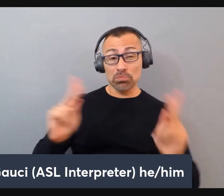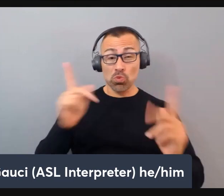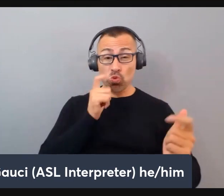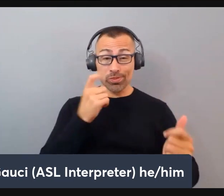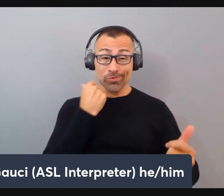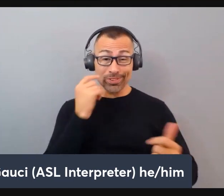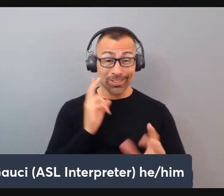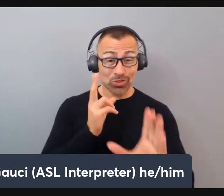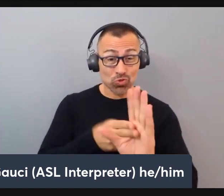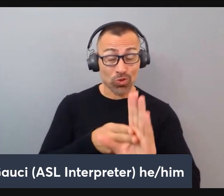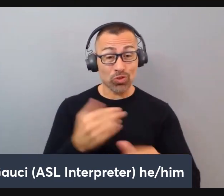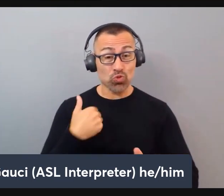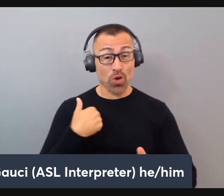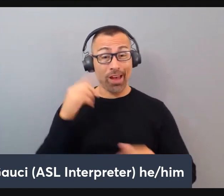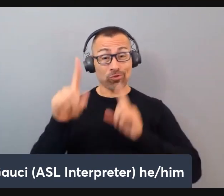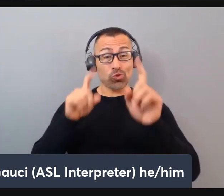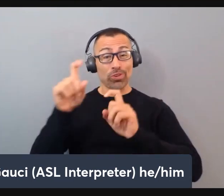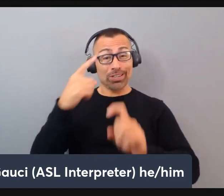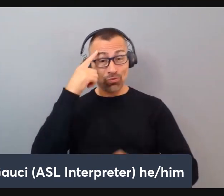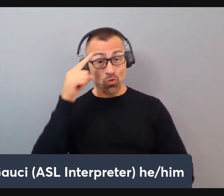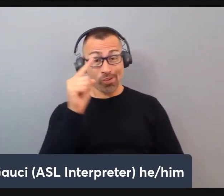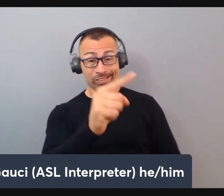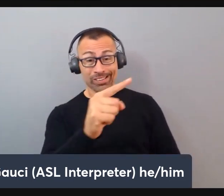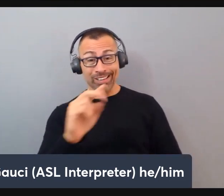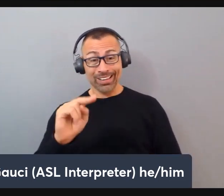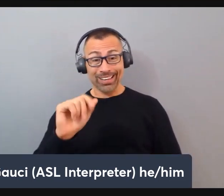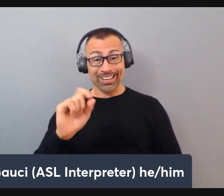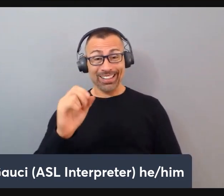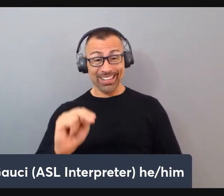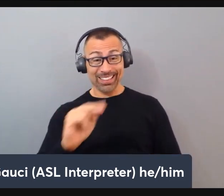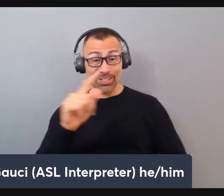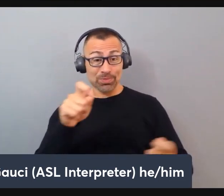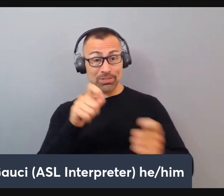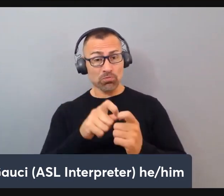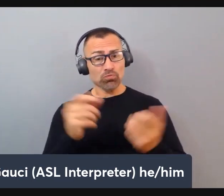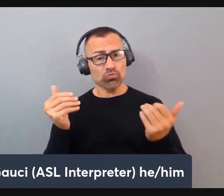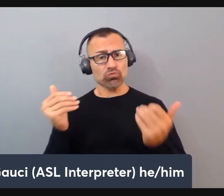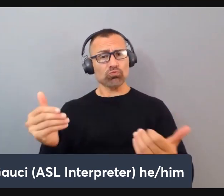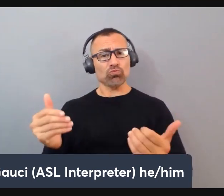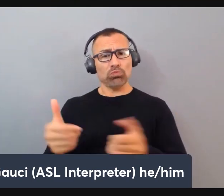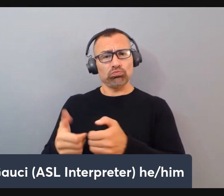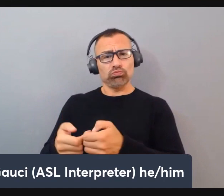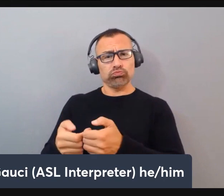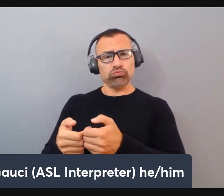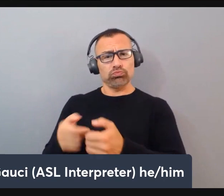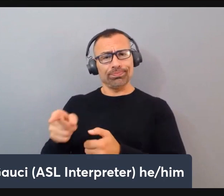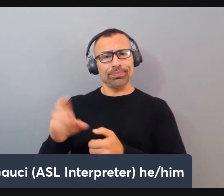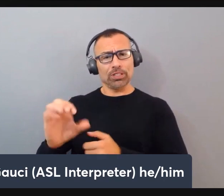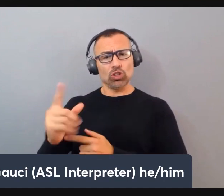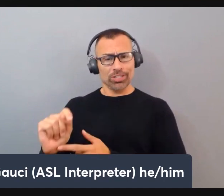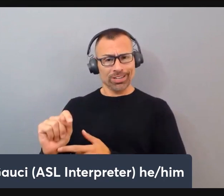feel free to put them in the chat. He'll be here answering your questions when we get to the end here.